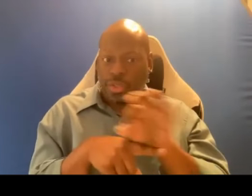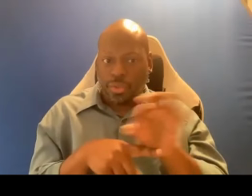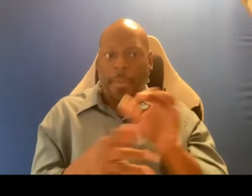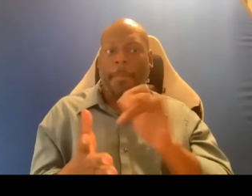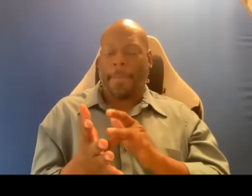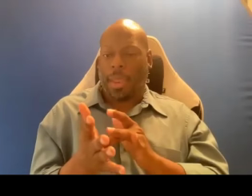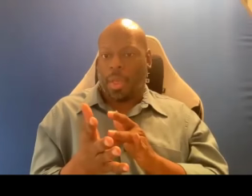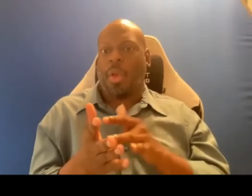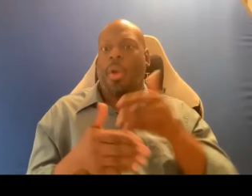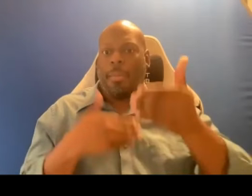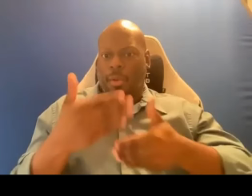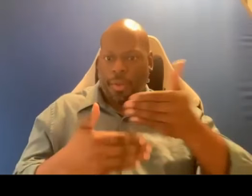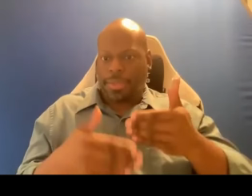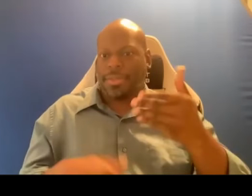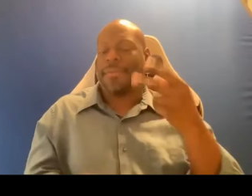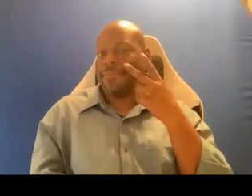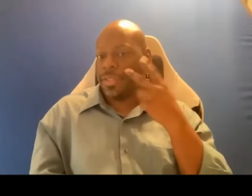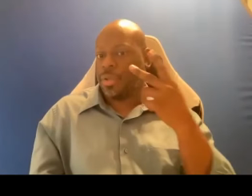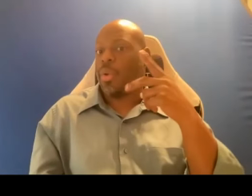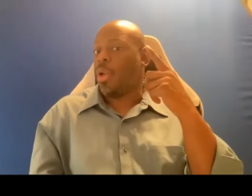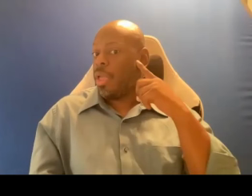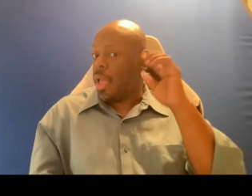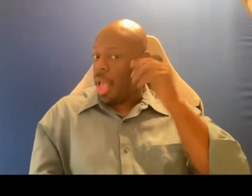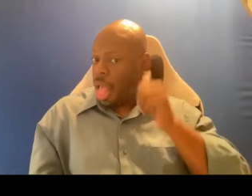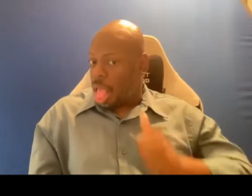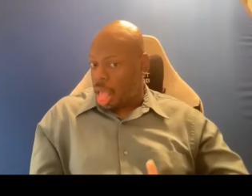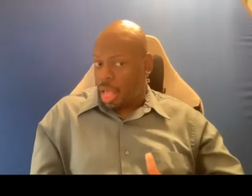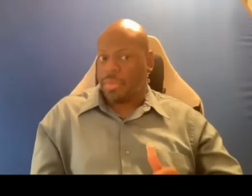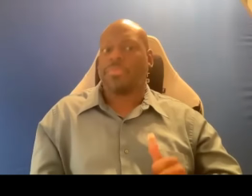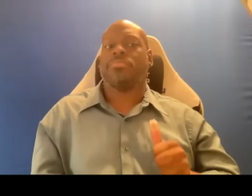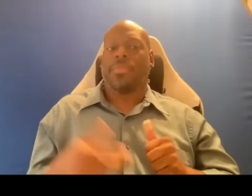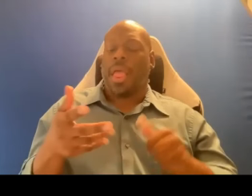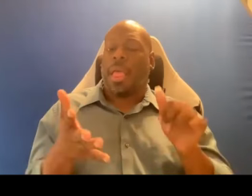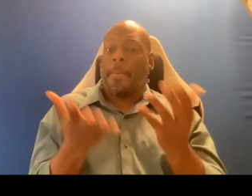hearing loss which may interfere with a child's ability to communicate and interact with others,